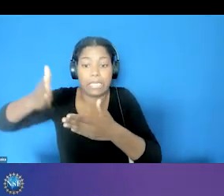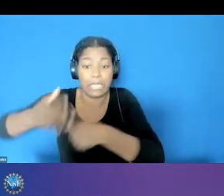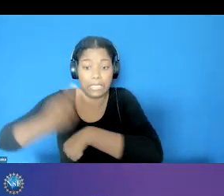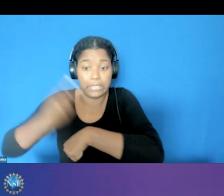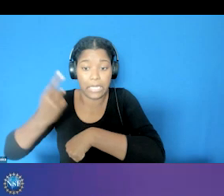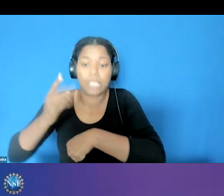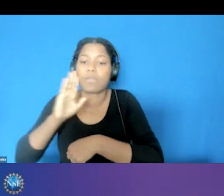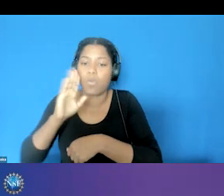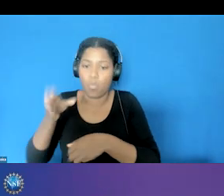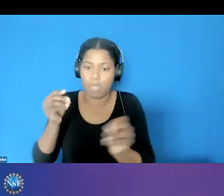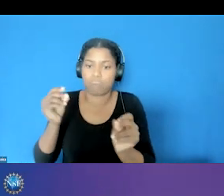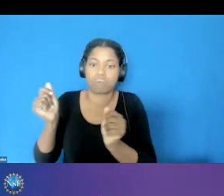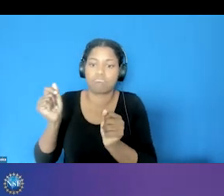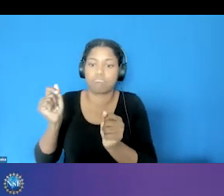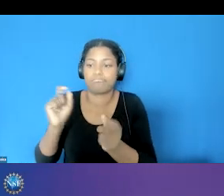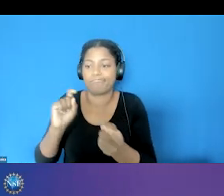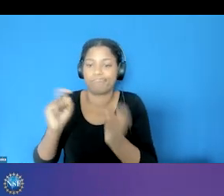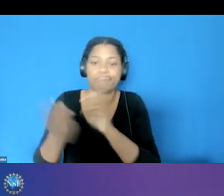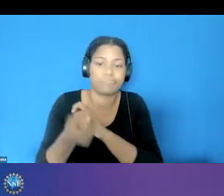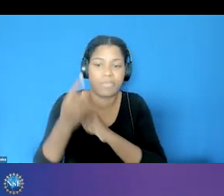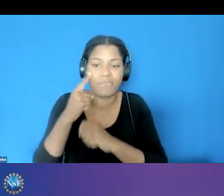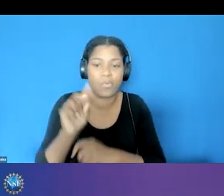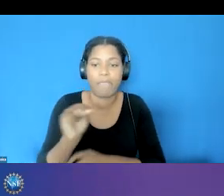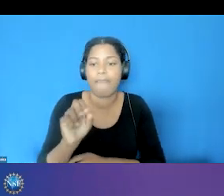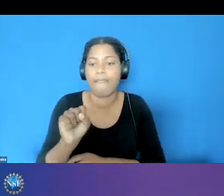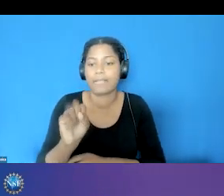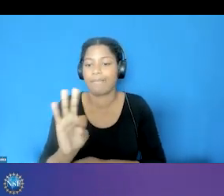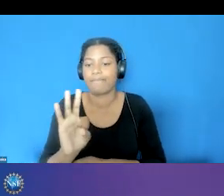it will automatically flip and will become an NSF-approved, no-cost extension.